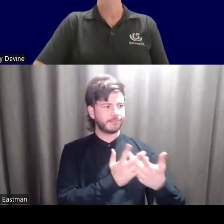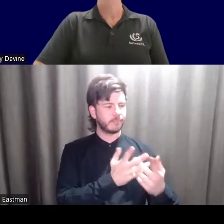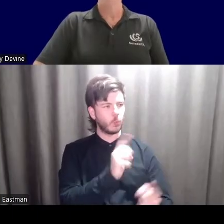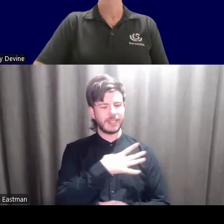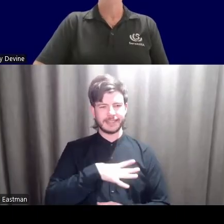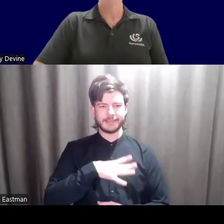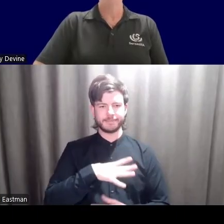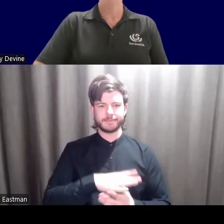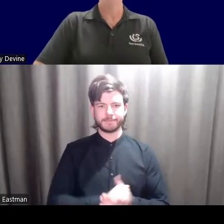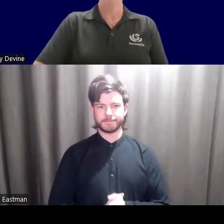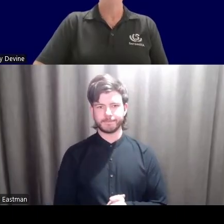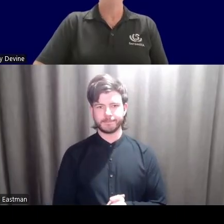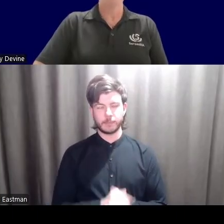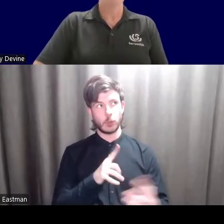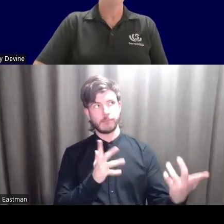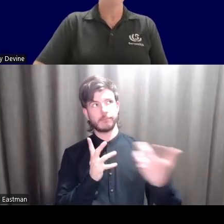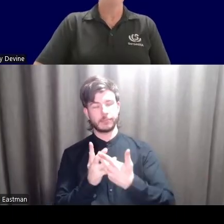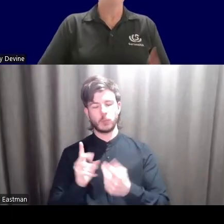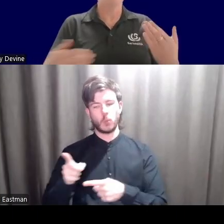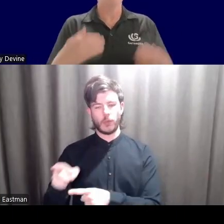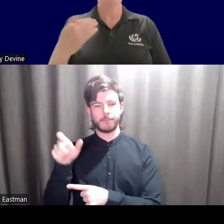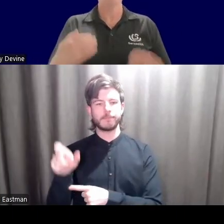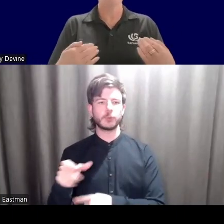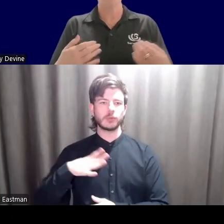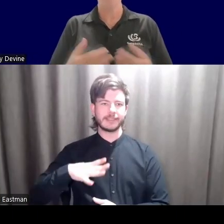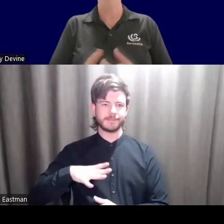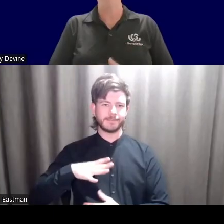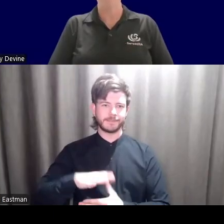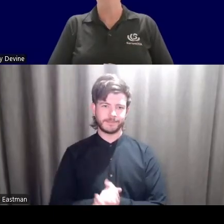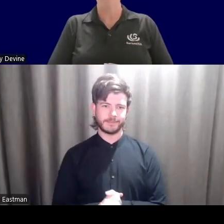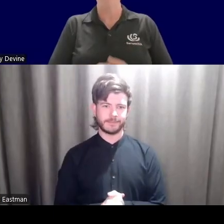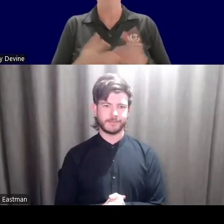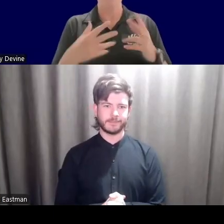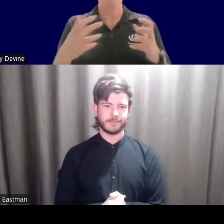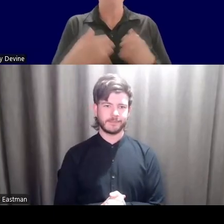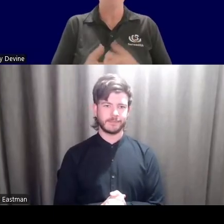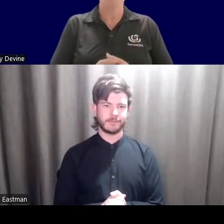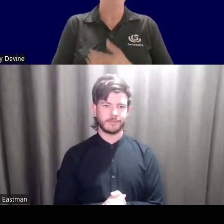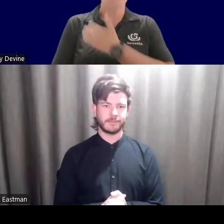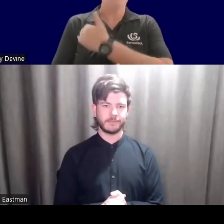One thing that I can think of there would be the equivalent of eye contact would be